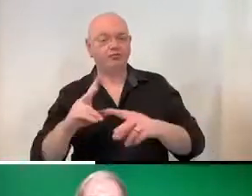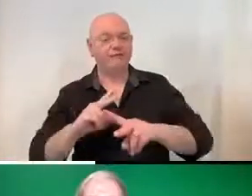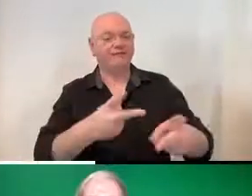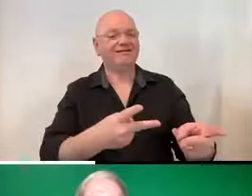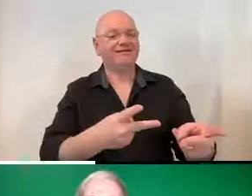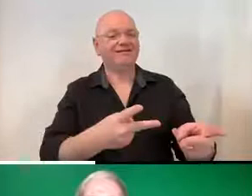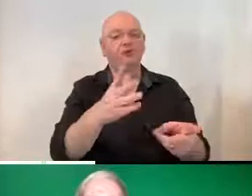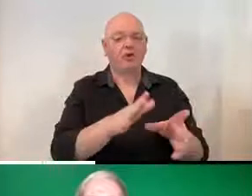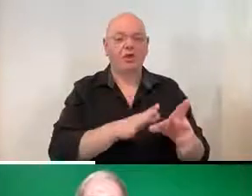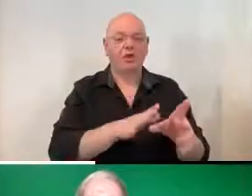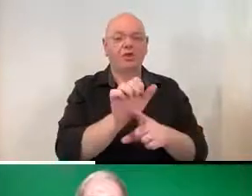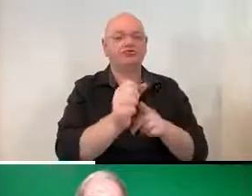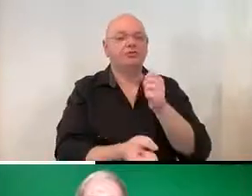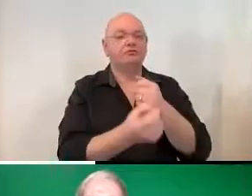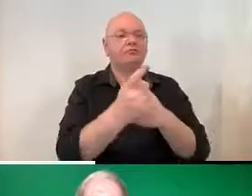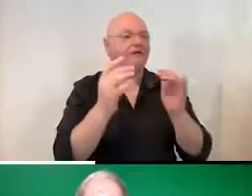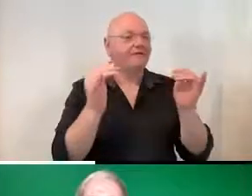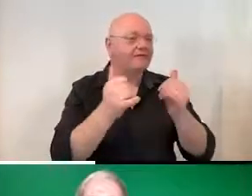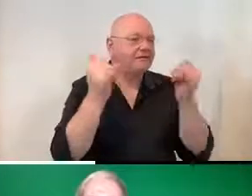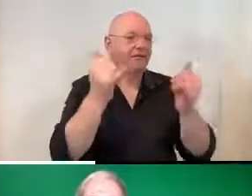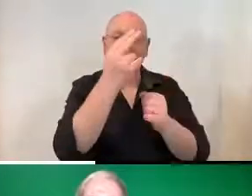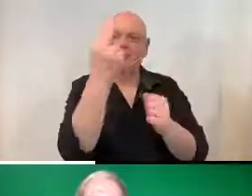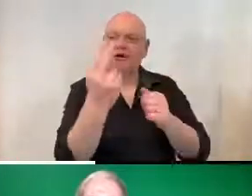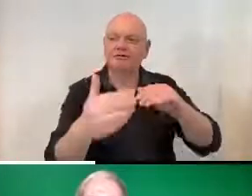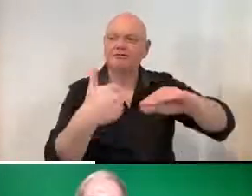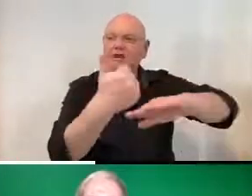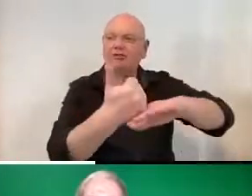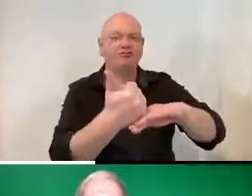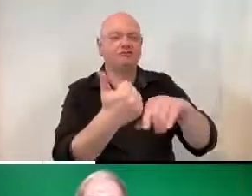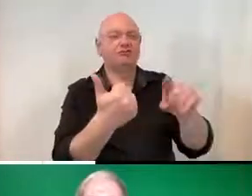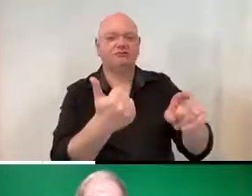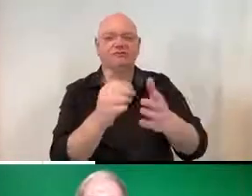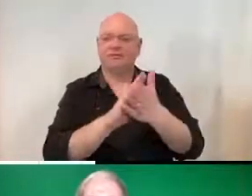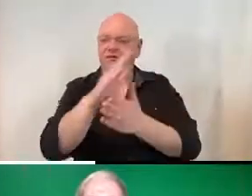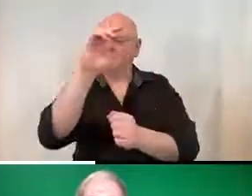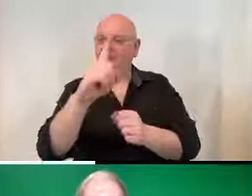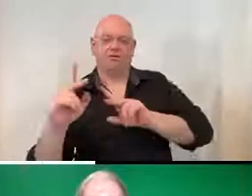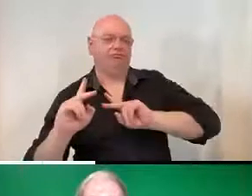businesses really thrive on. But also, for the creative and cultural sector, to bring this